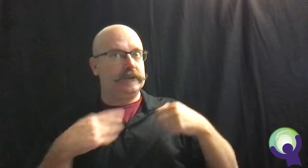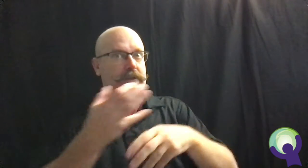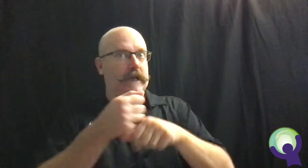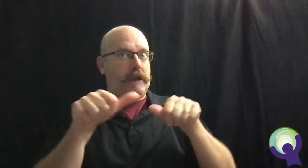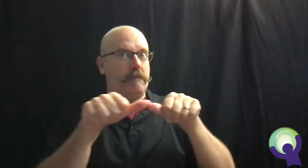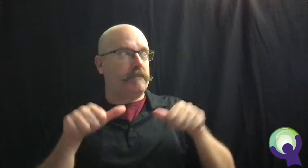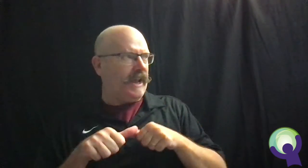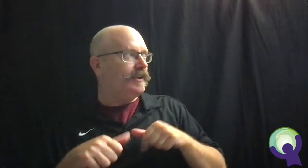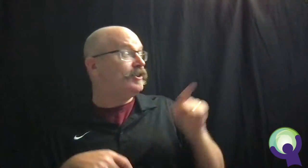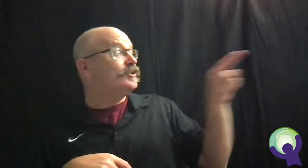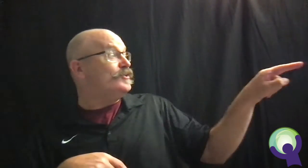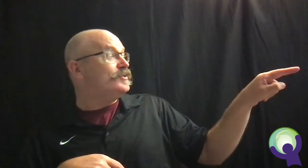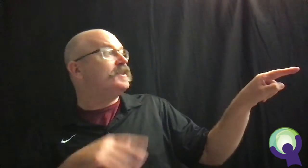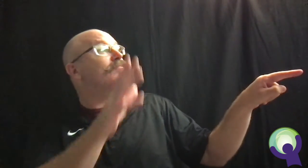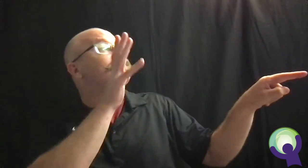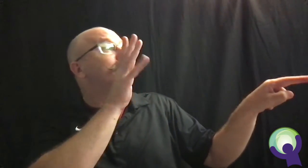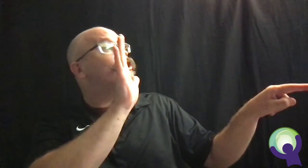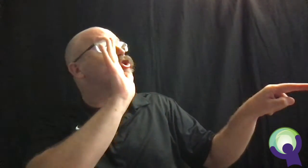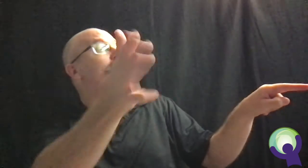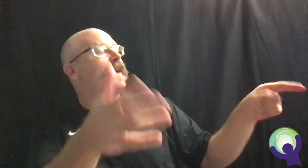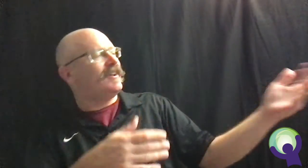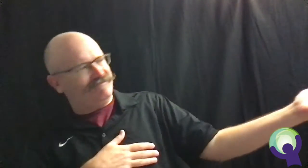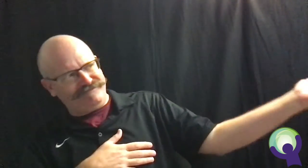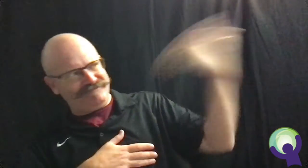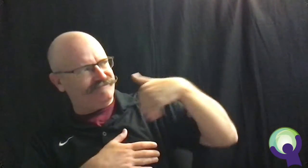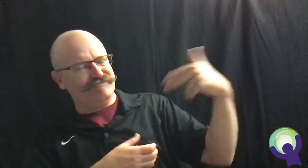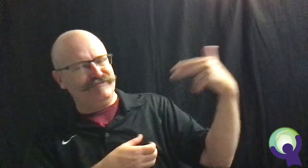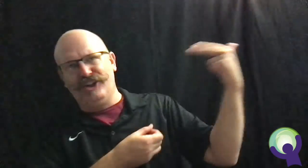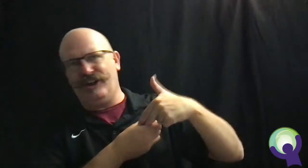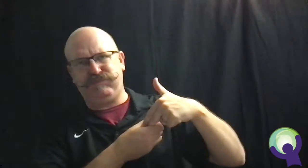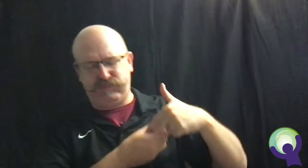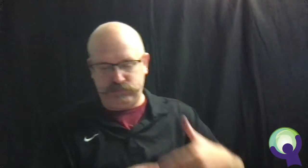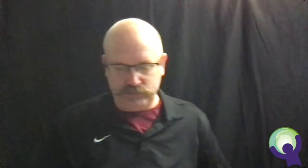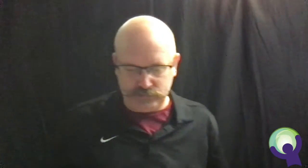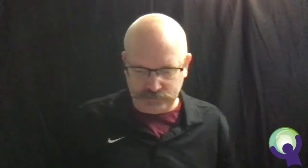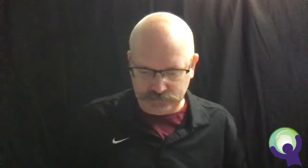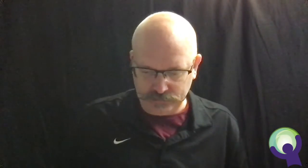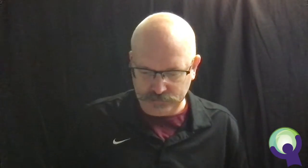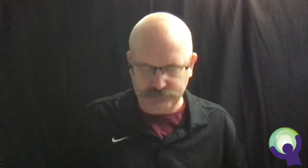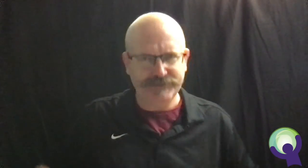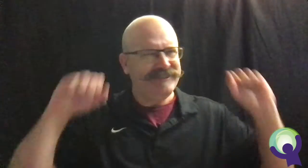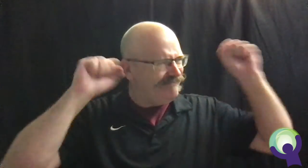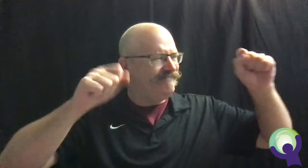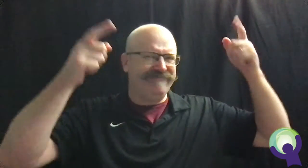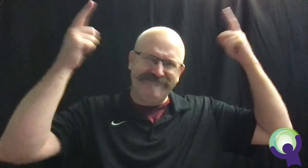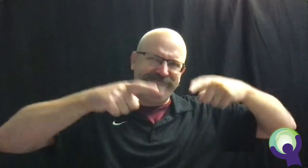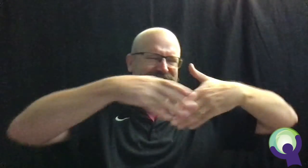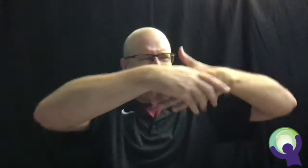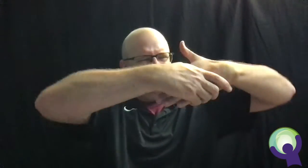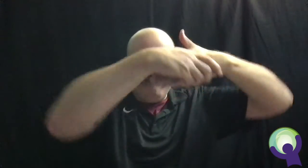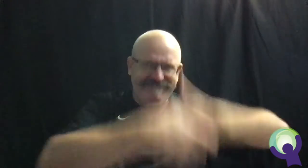"And if we get a place, you and your mom and your grandma can live with us," I say.